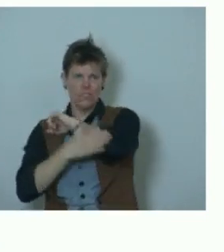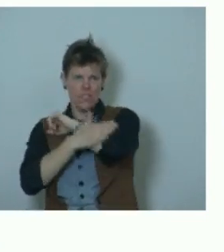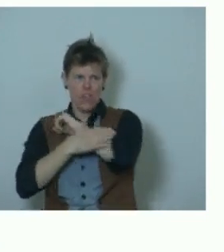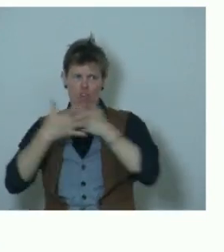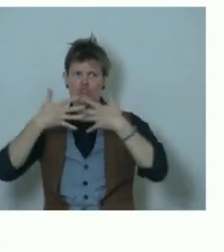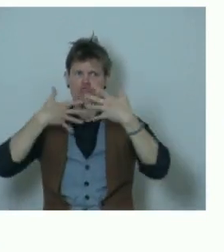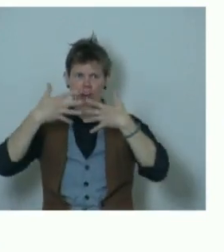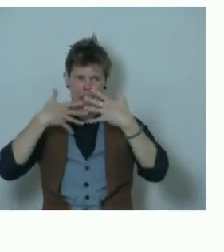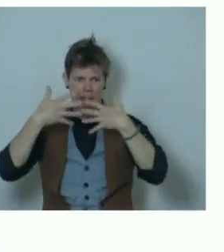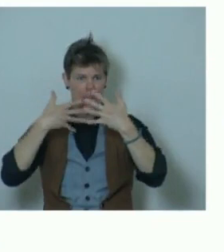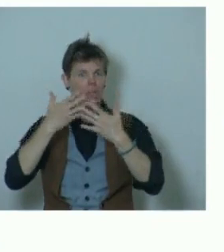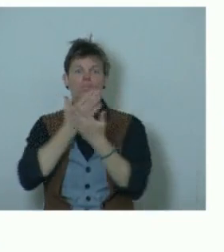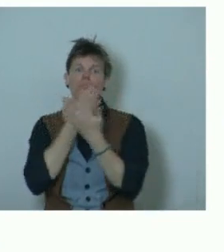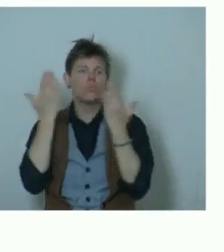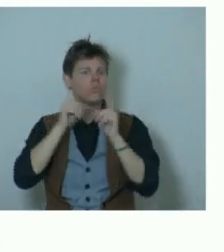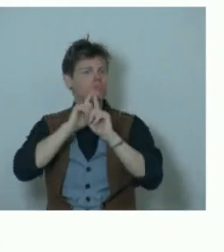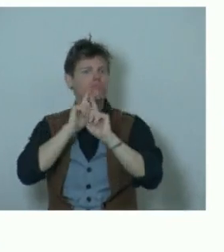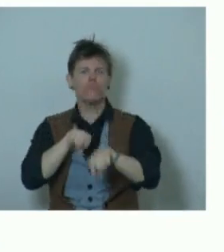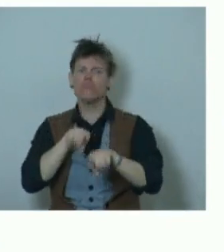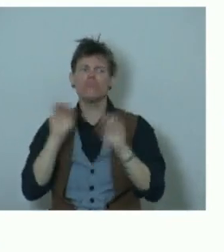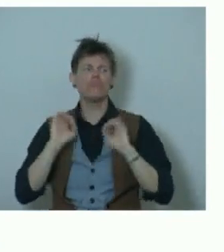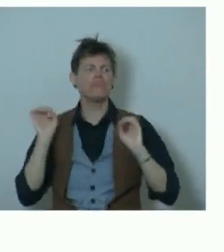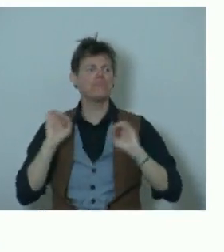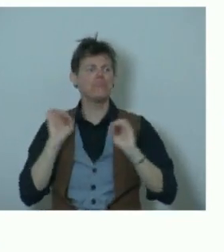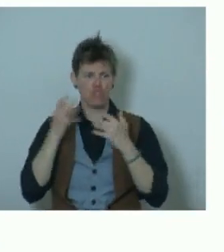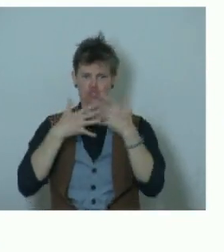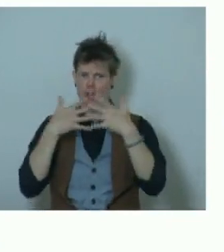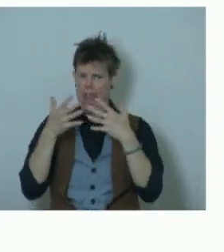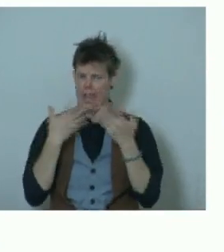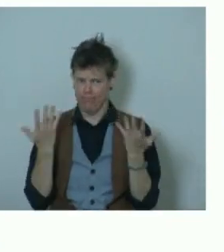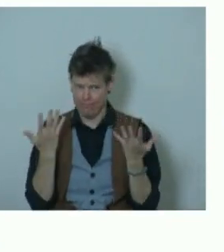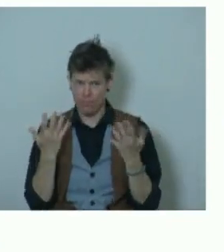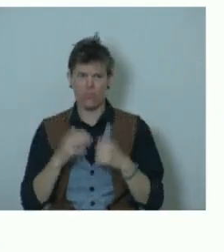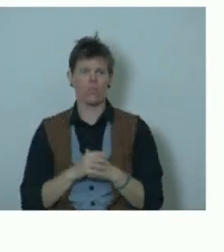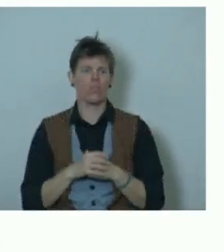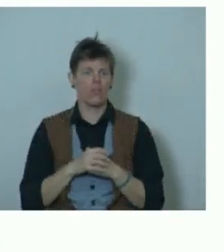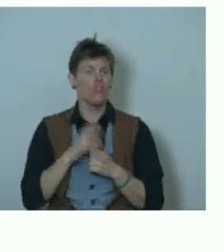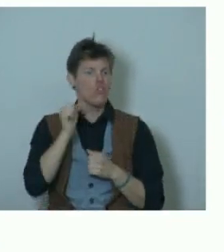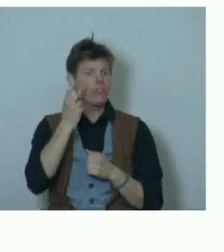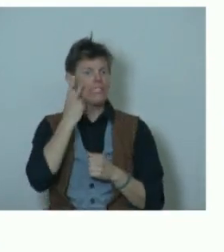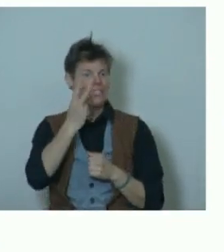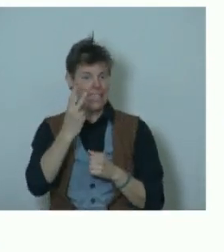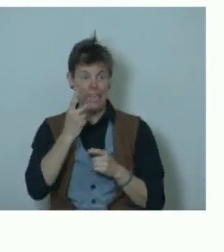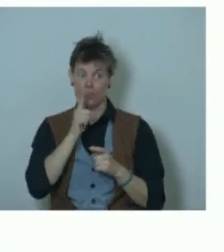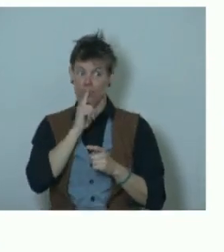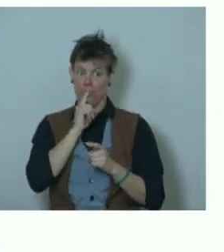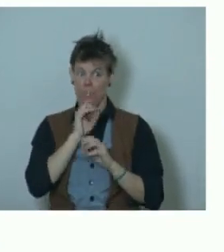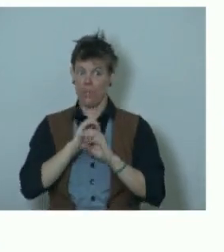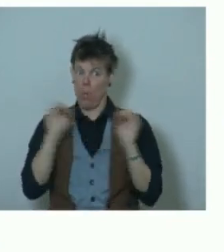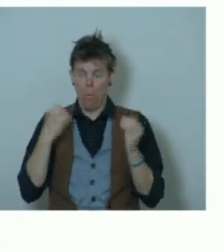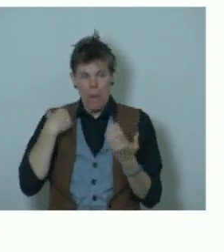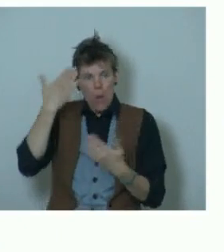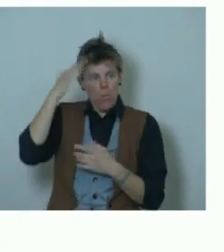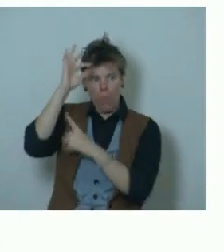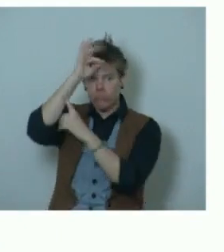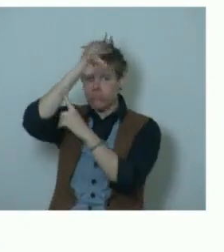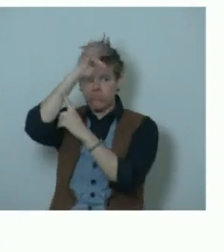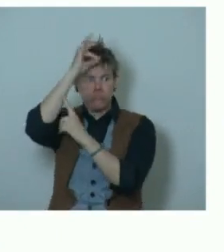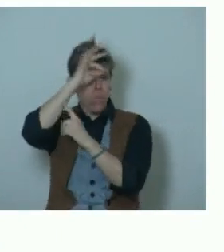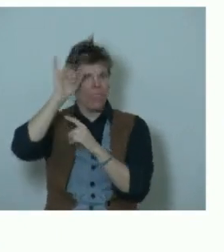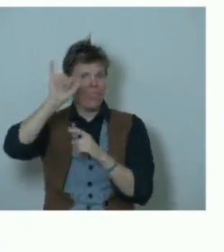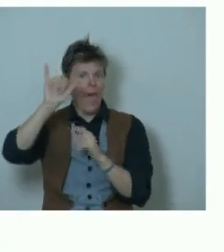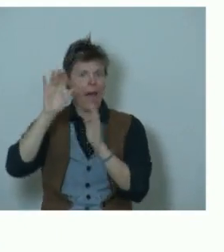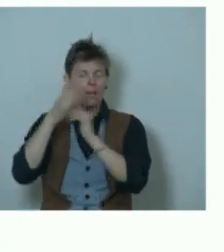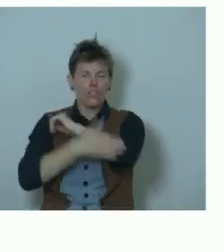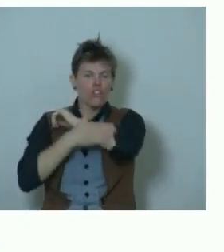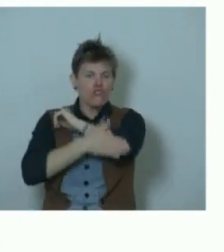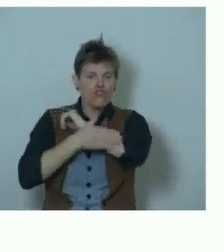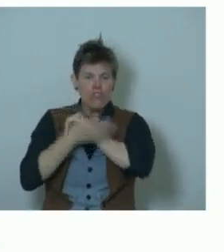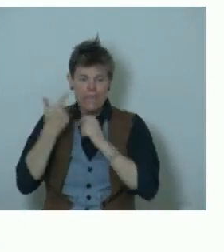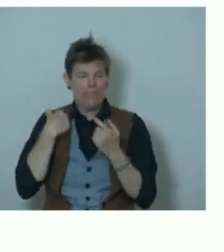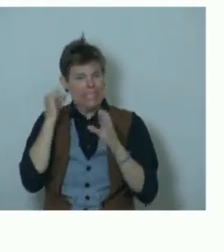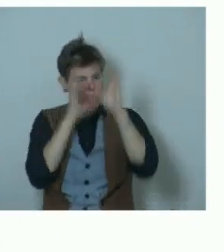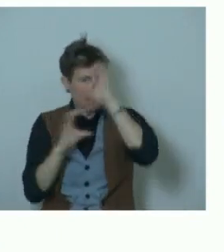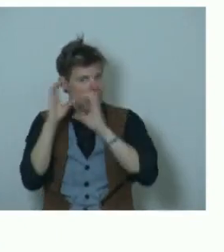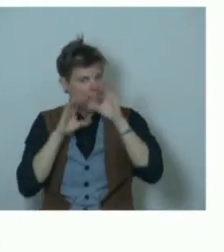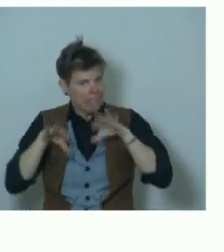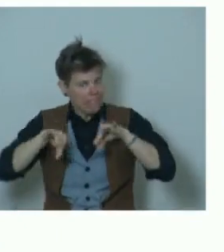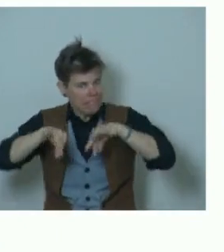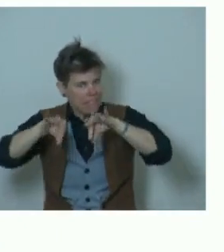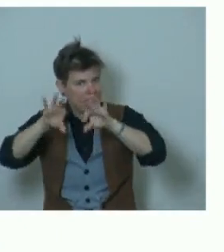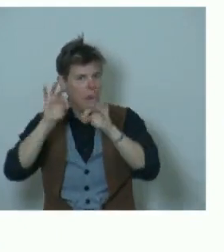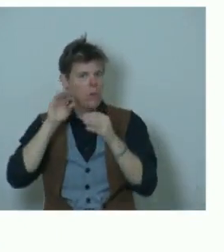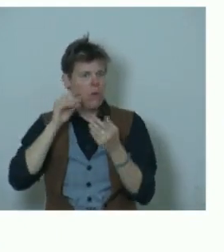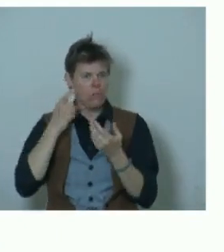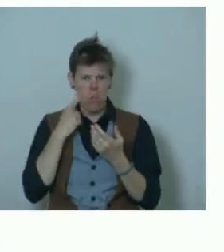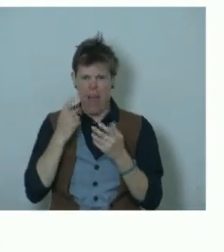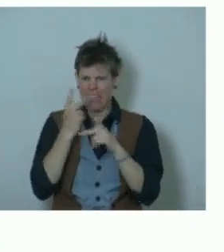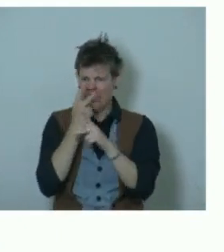WE HAVE FIVE COUNTIES -- SIX COUNTIES THAT ARE GRAY WHICH MEANS NO REPORTED ORIGIN IF I CASES, BUT THAT’S DIFFERENT THAN BEING ABLE TO SAY THERE ARE NO CASES AT ALL.